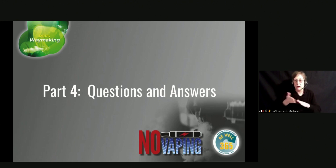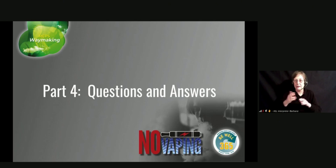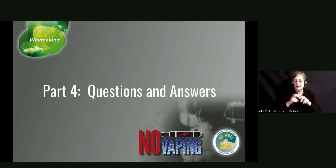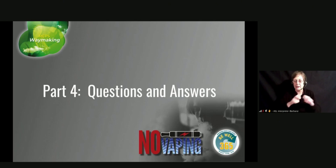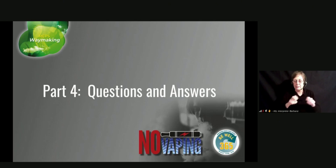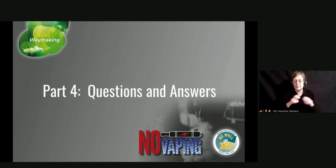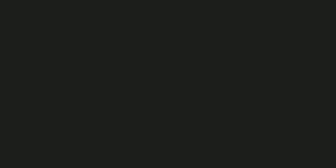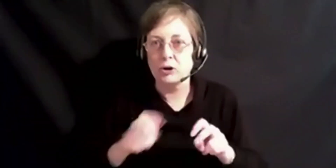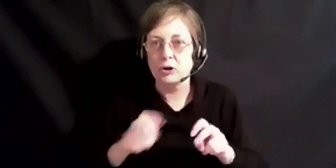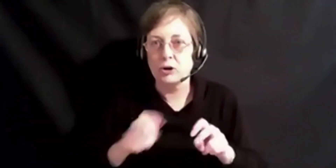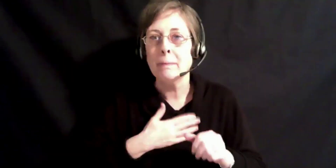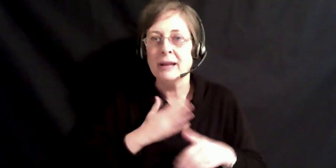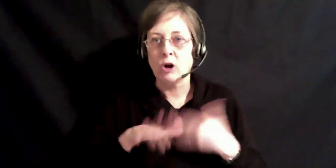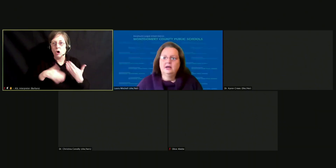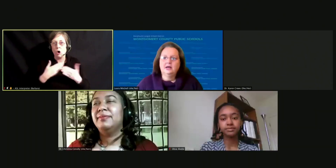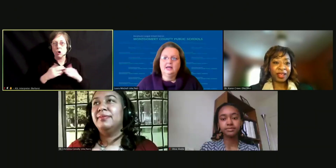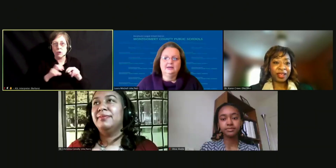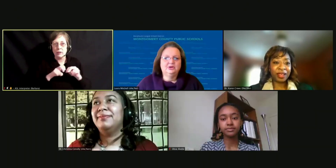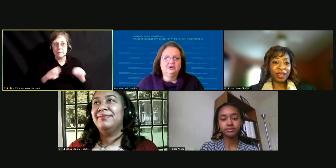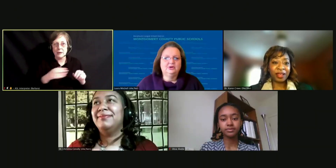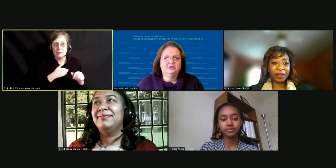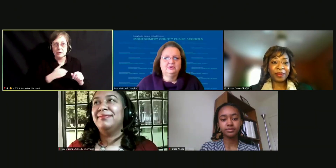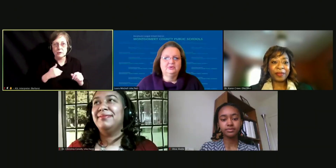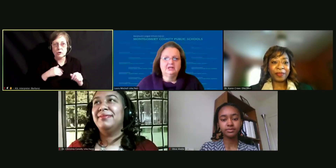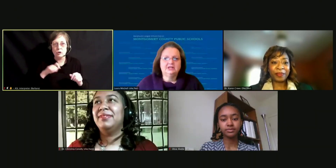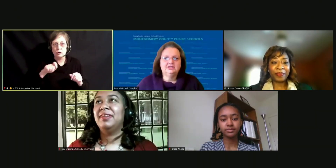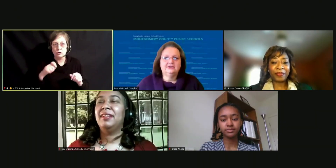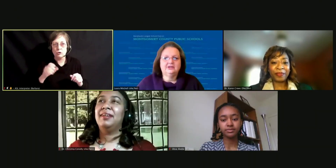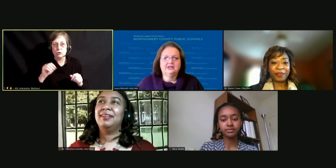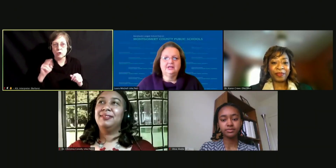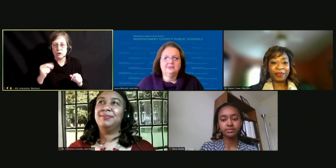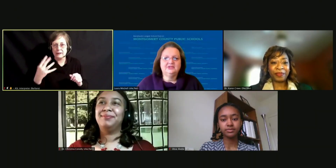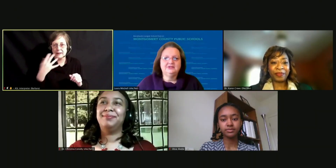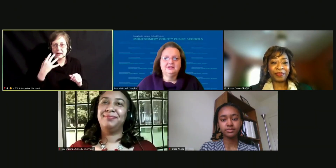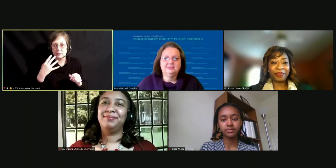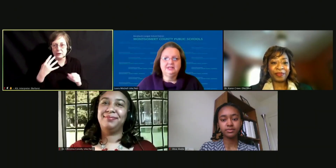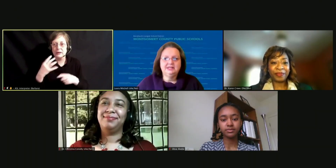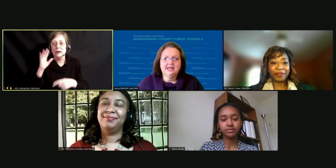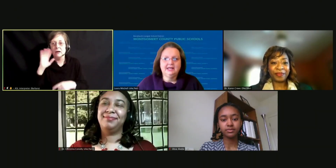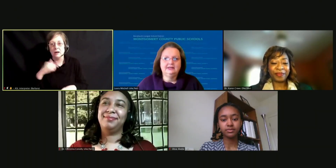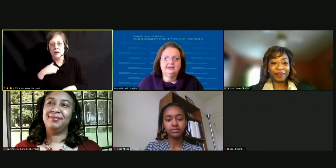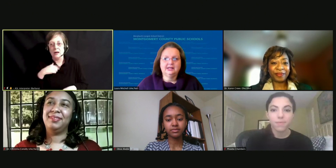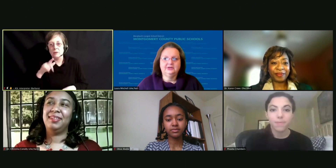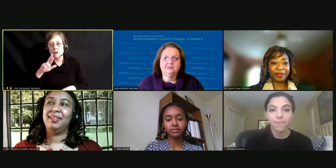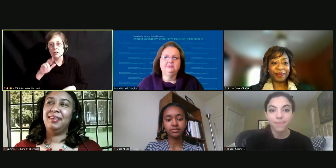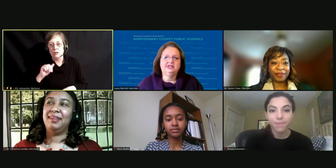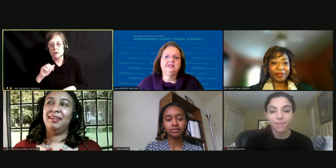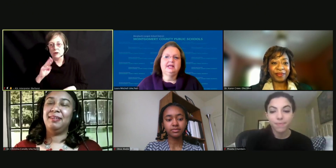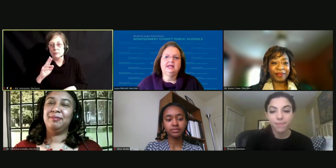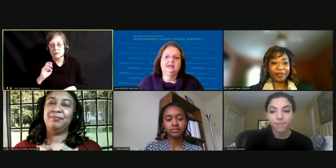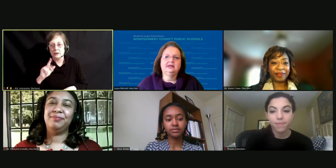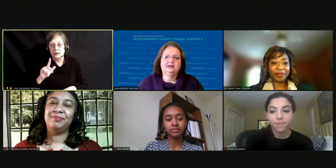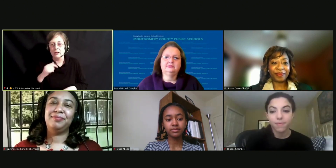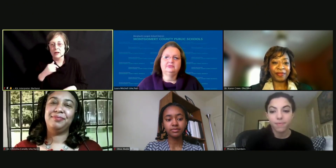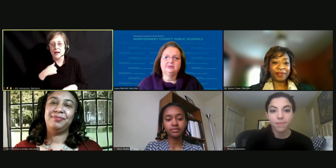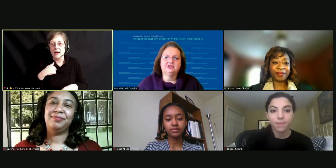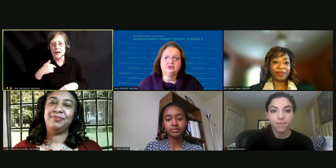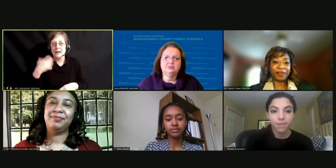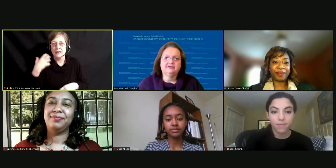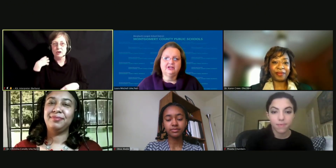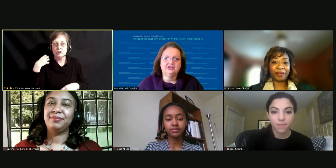I'M LAURA MITCHELL BREAK CHAIR THE PDA THAT COUNTYWIDE PTA SUBSTANCE USE PREVENTION